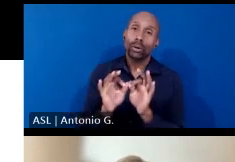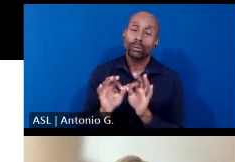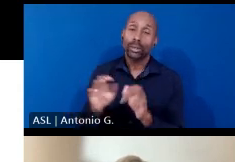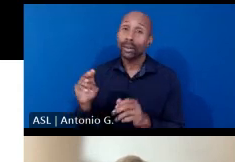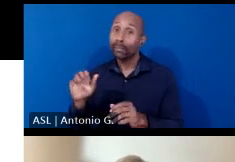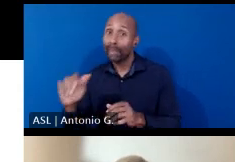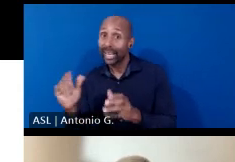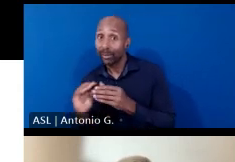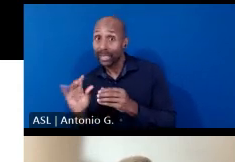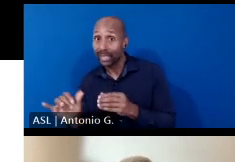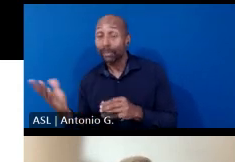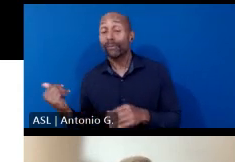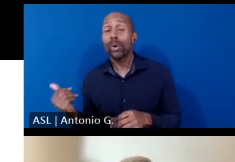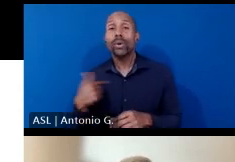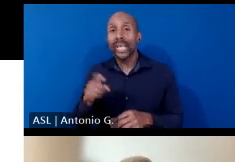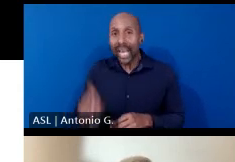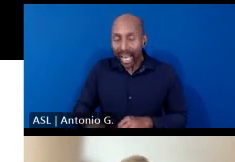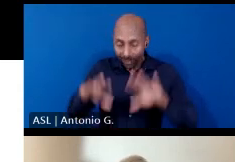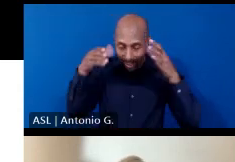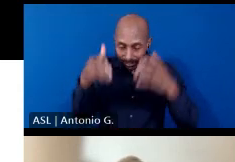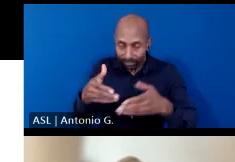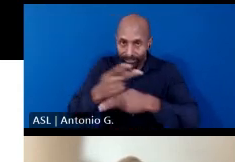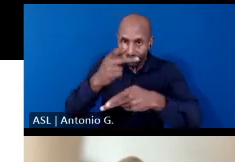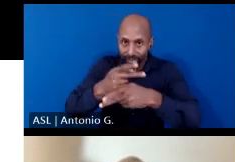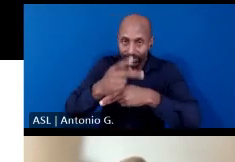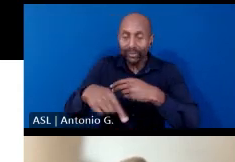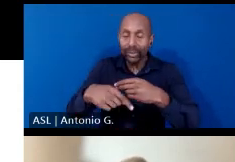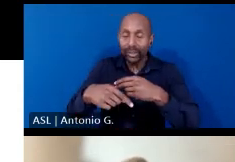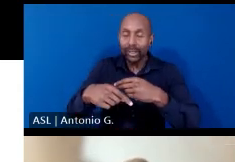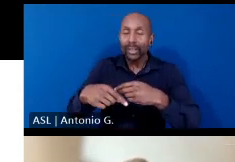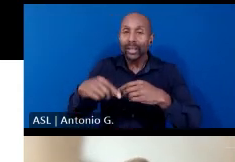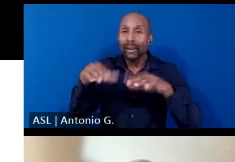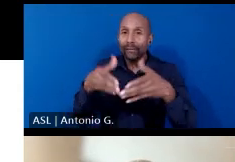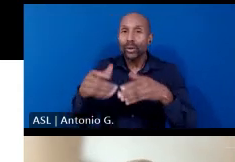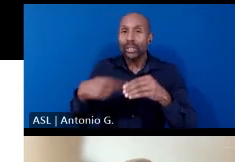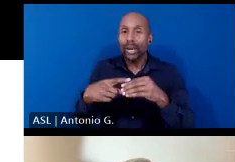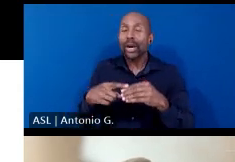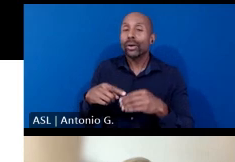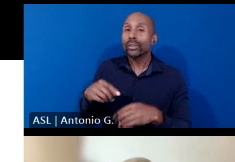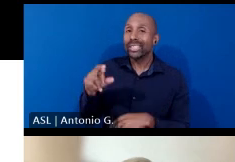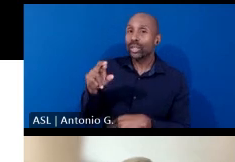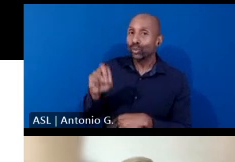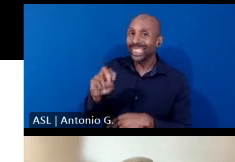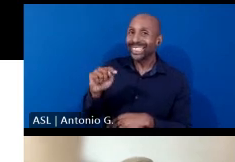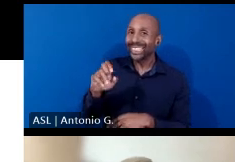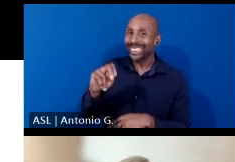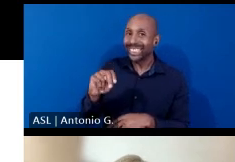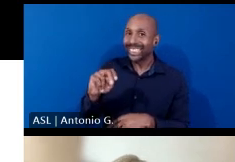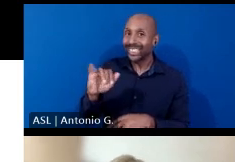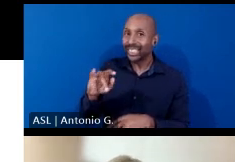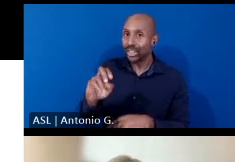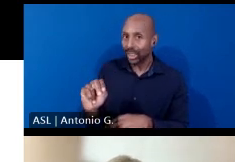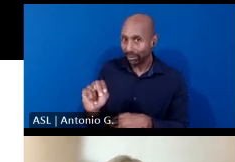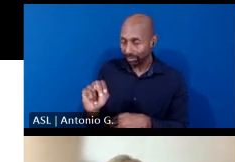much on retention as we are in production and that is critical. And then we have a whole bunch of opportunities for ongoing